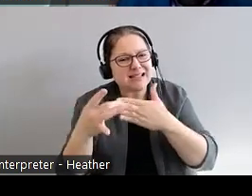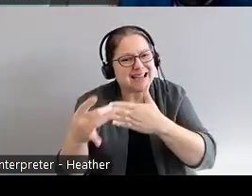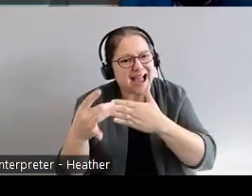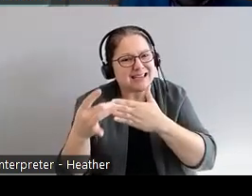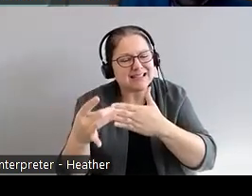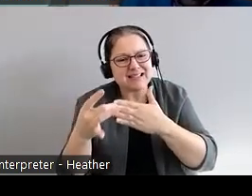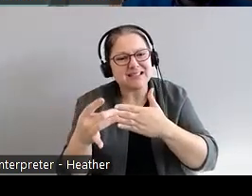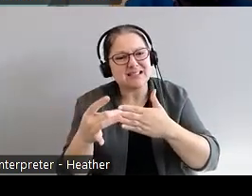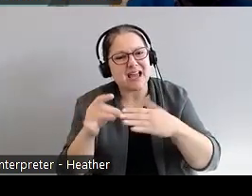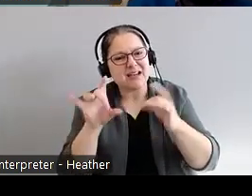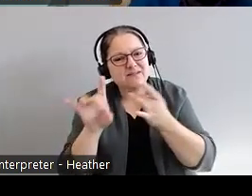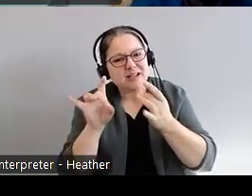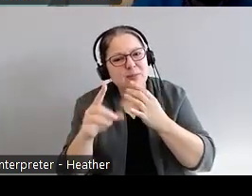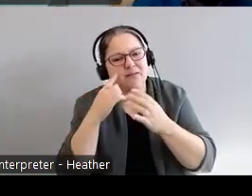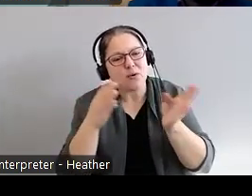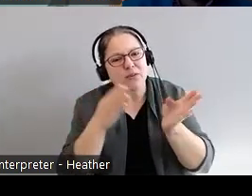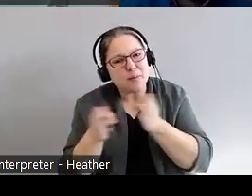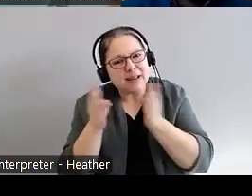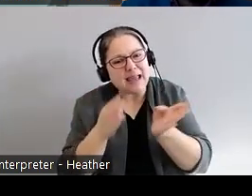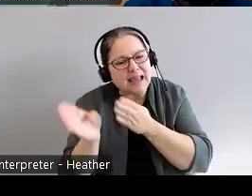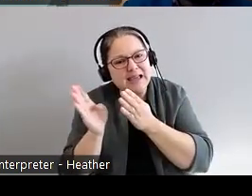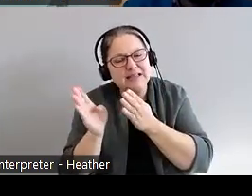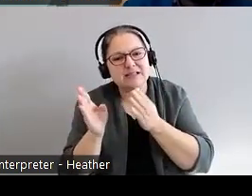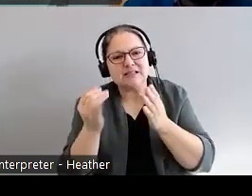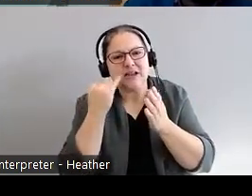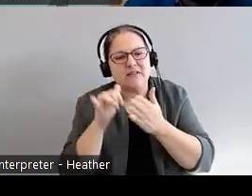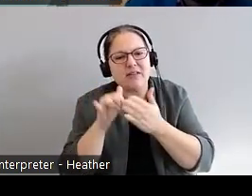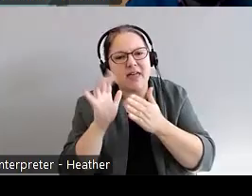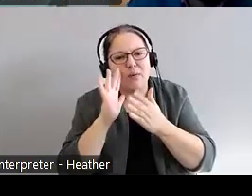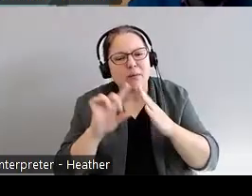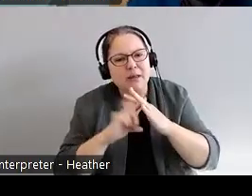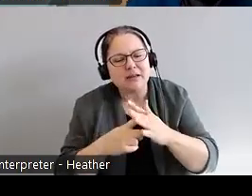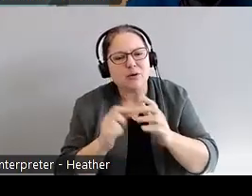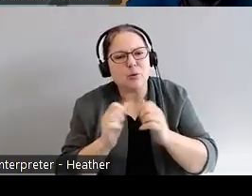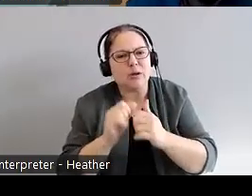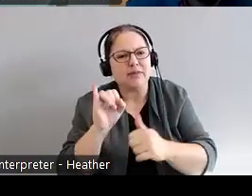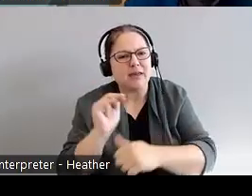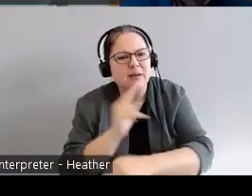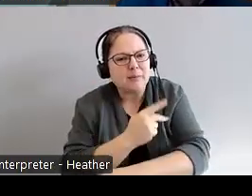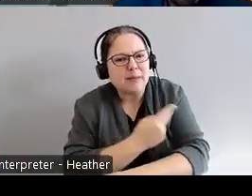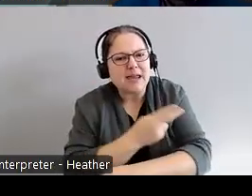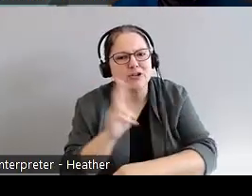intervention plans. Uh when those are implemented on on impatient units um and when there's an